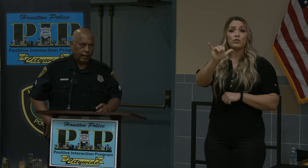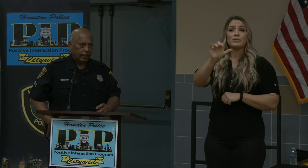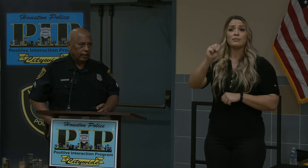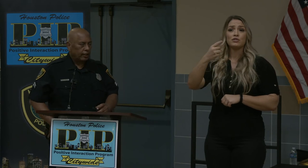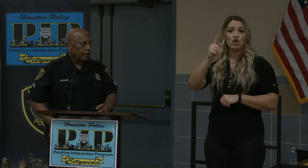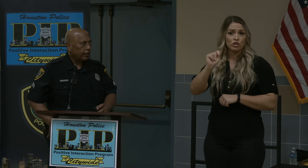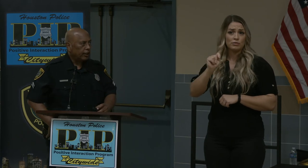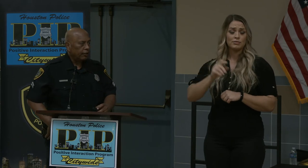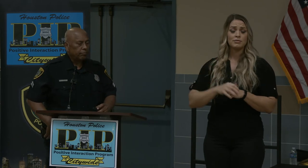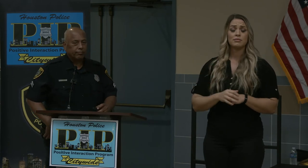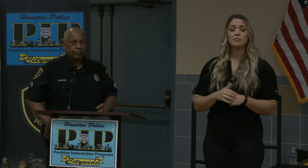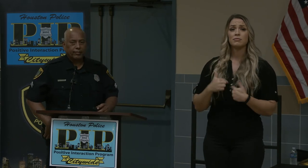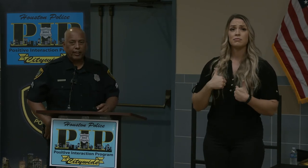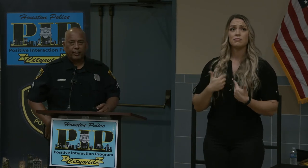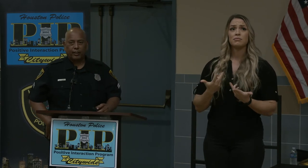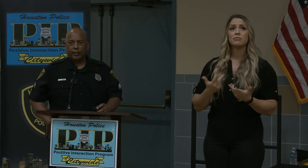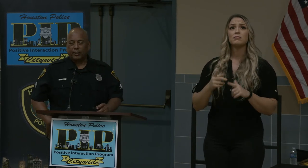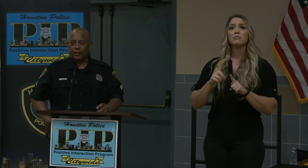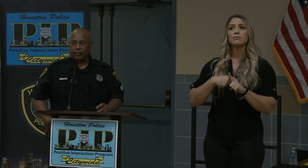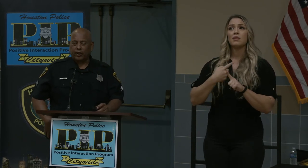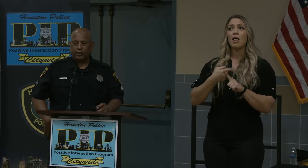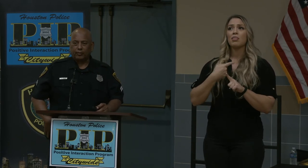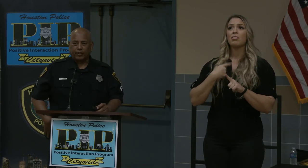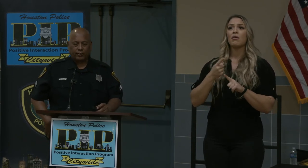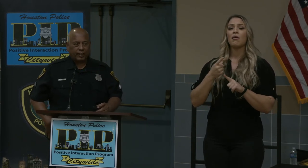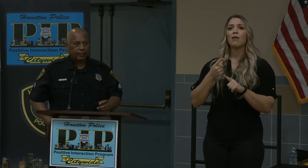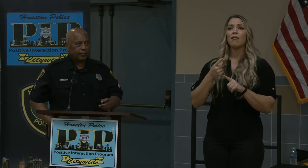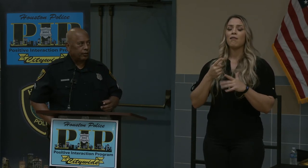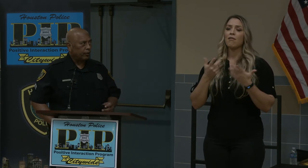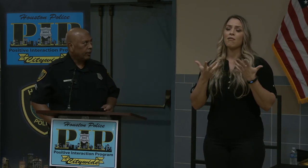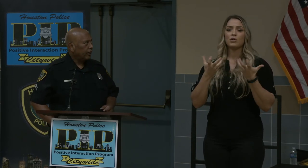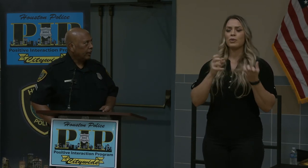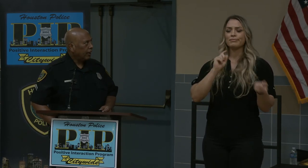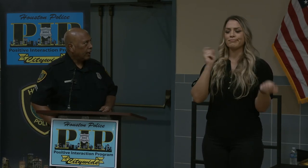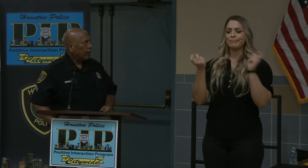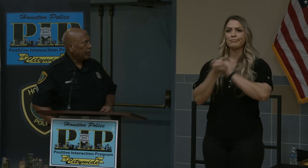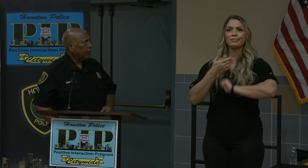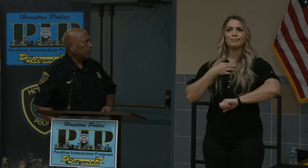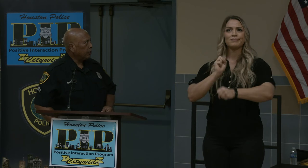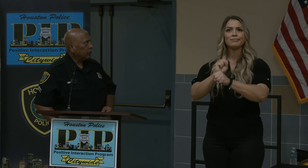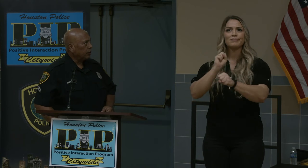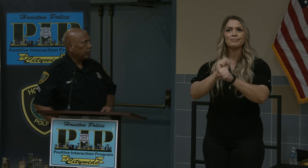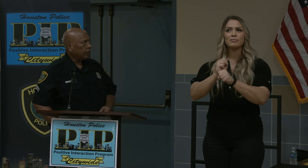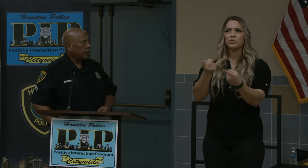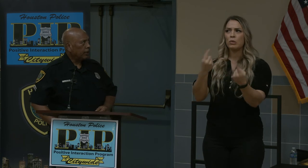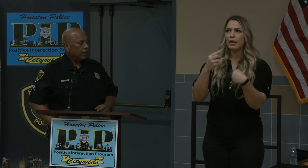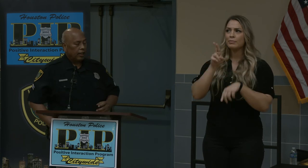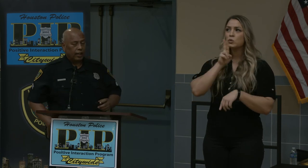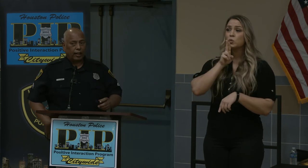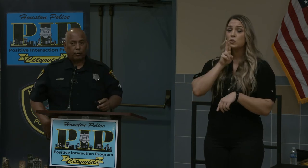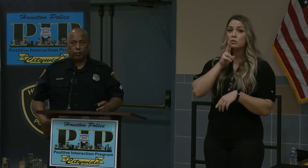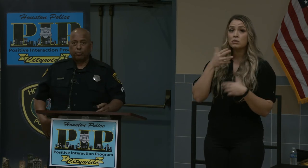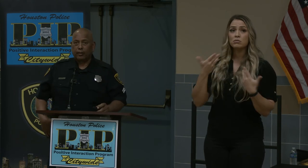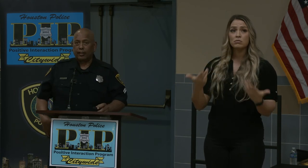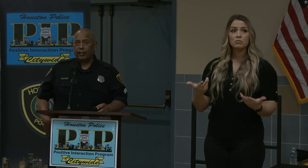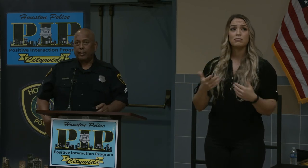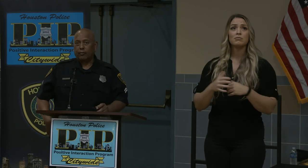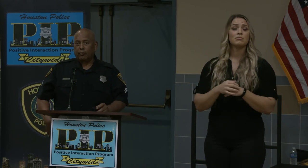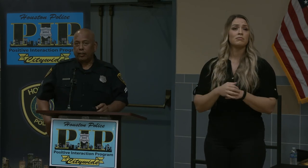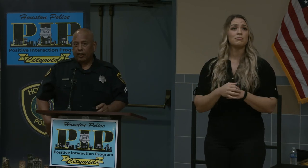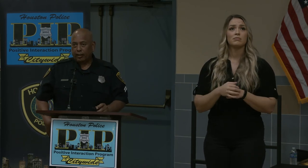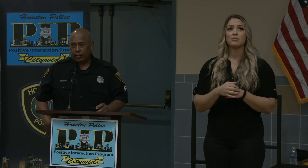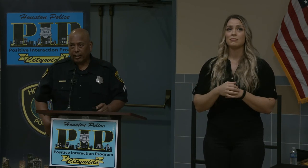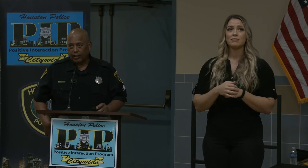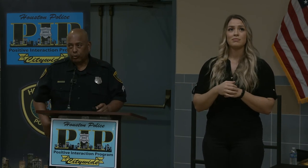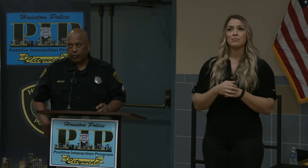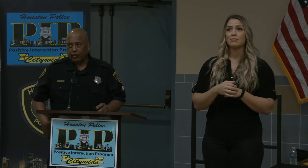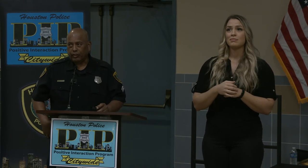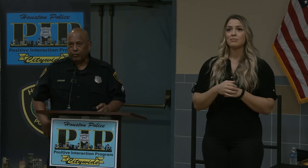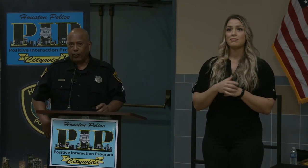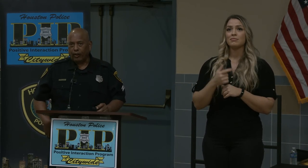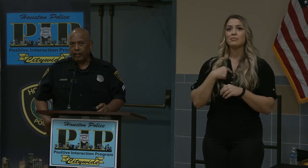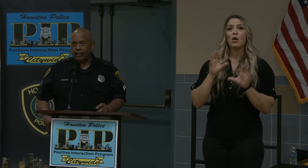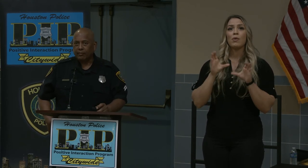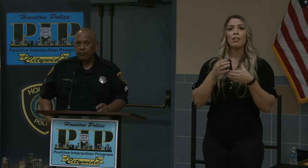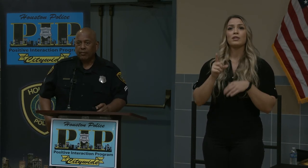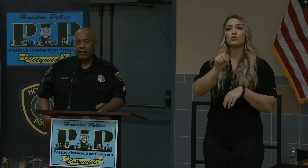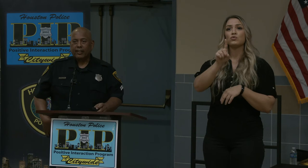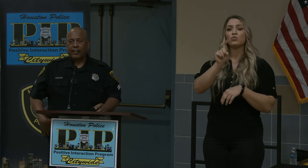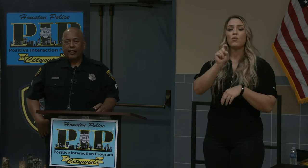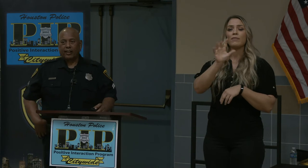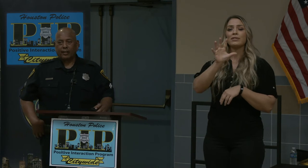and then i decided to need and change the career so i came to houston i was class 154 um